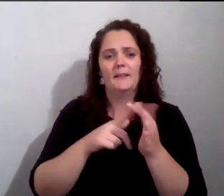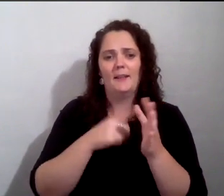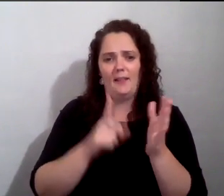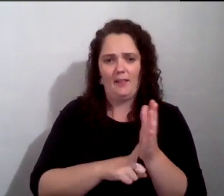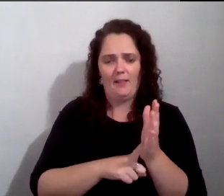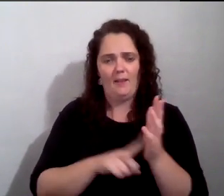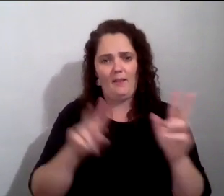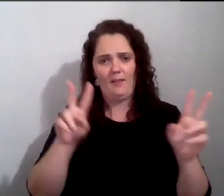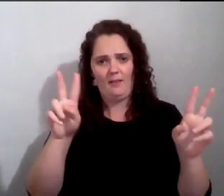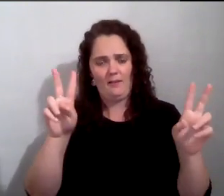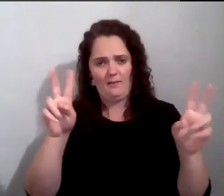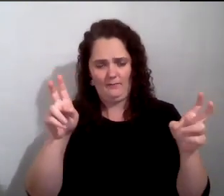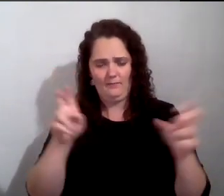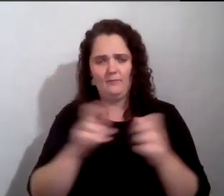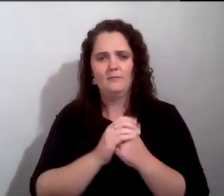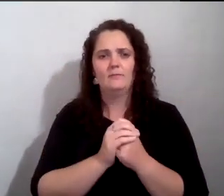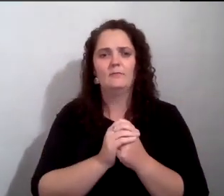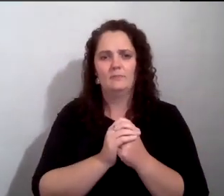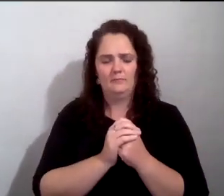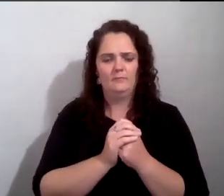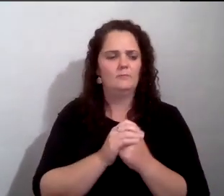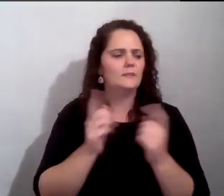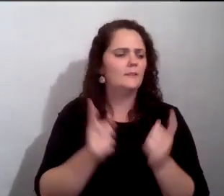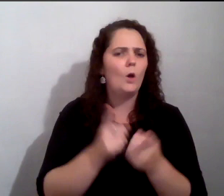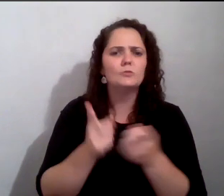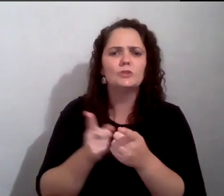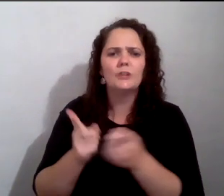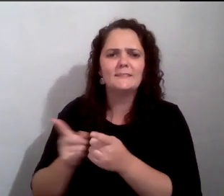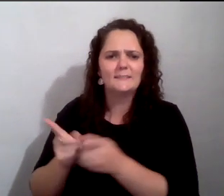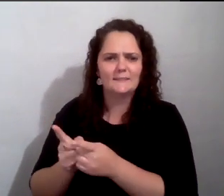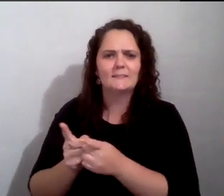and I'm quoting here, “Objects face multiple challenges within